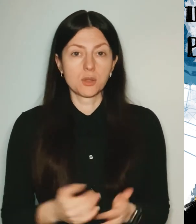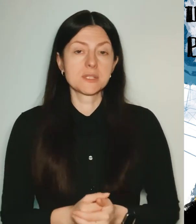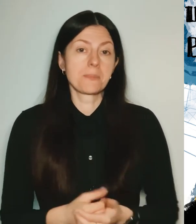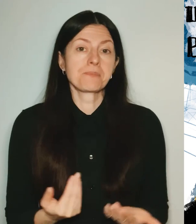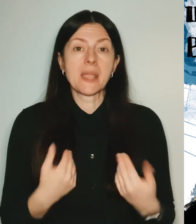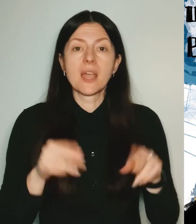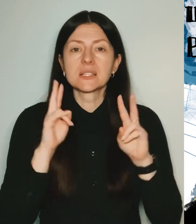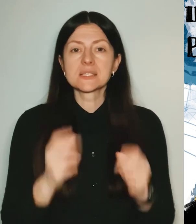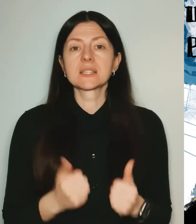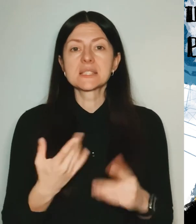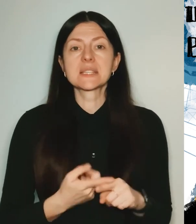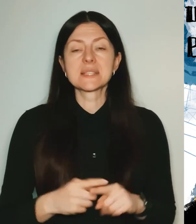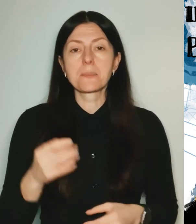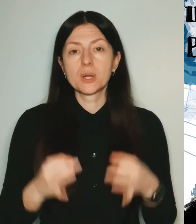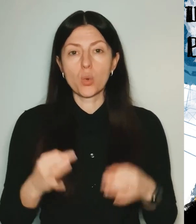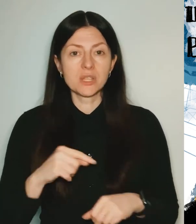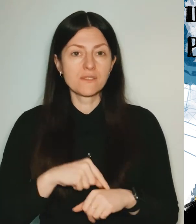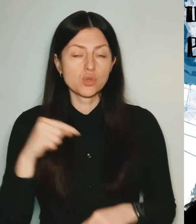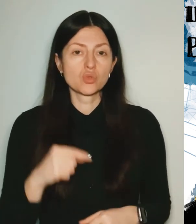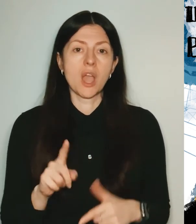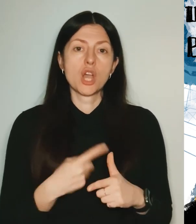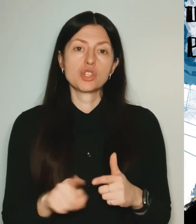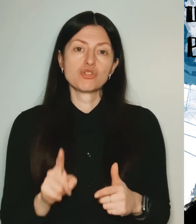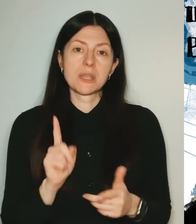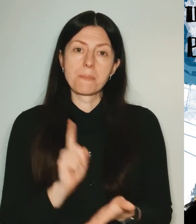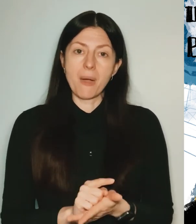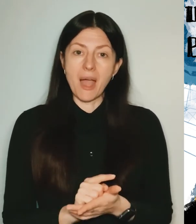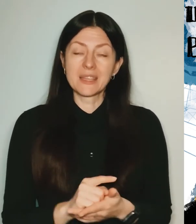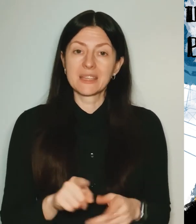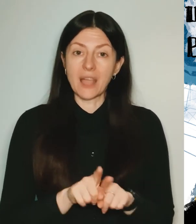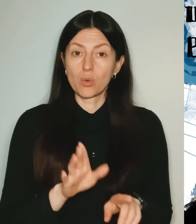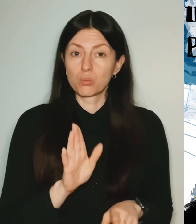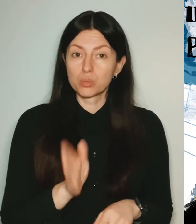I do not know if it was physically normal for me to feel this way